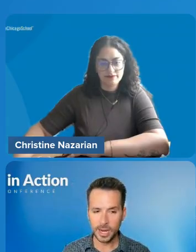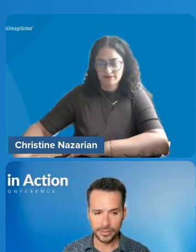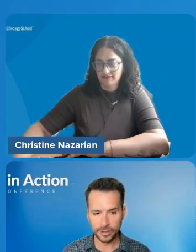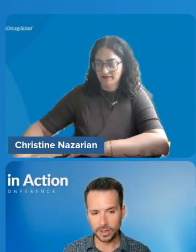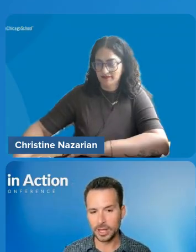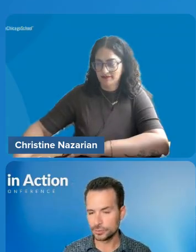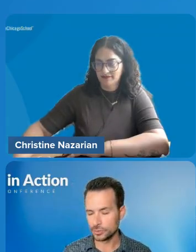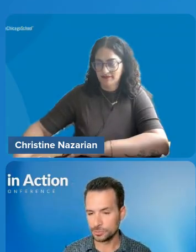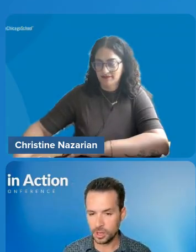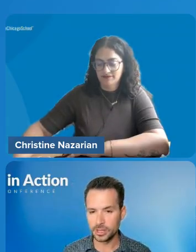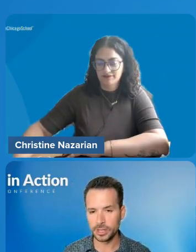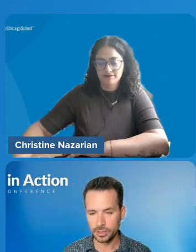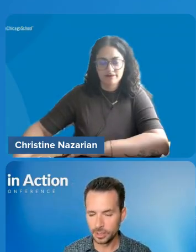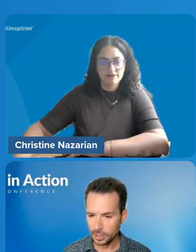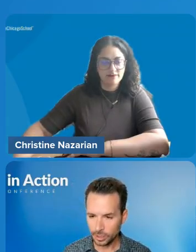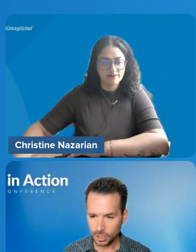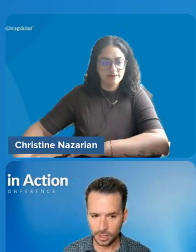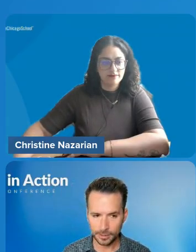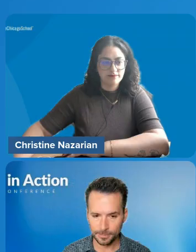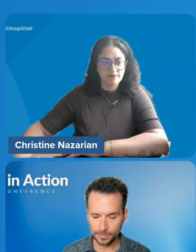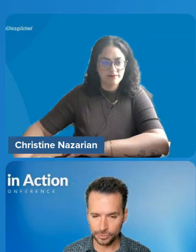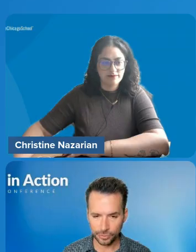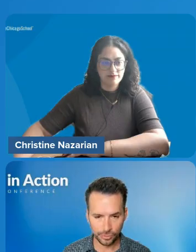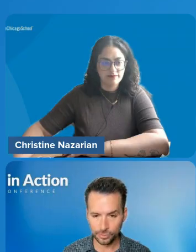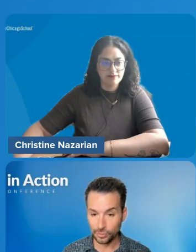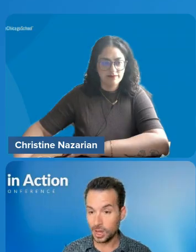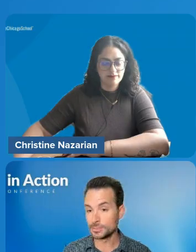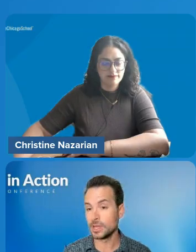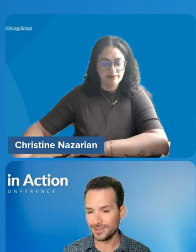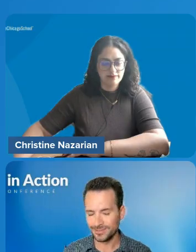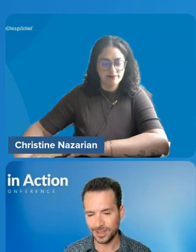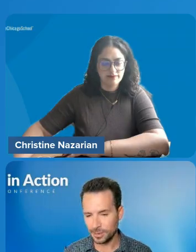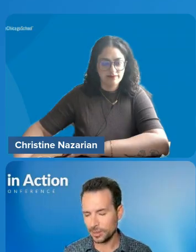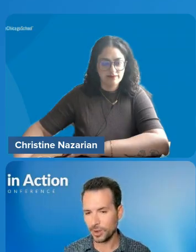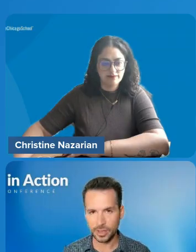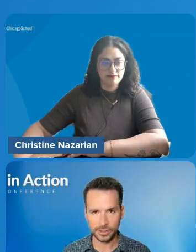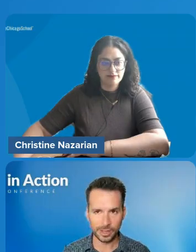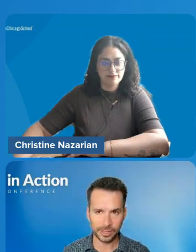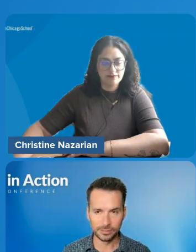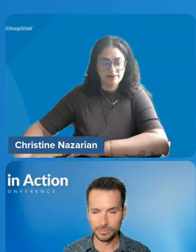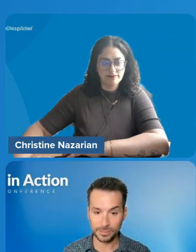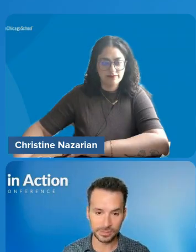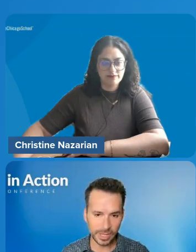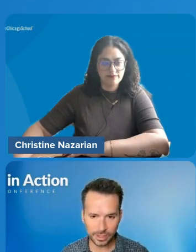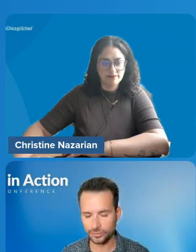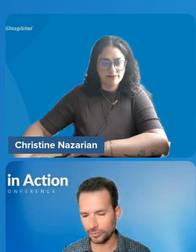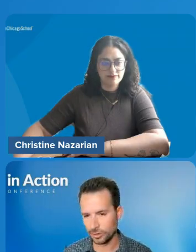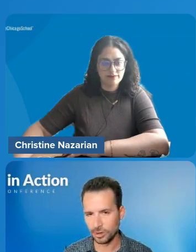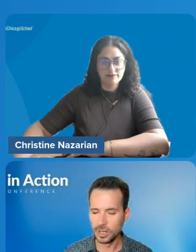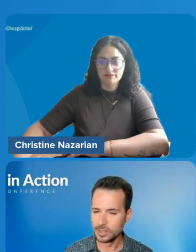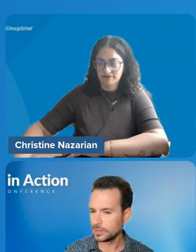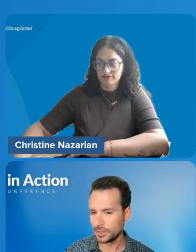and then the client is responding to what I'm saying. And by the way, I could make mistakes or say things that